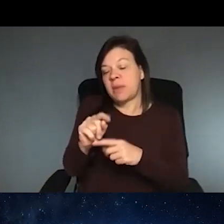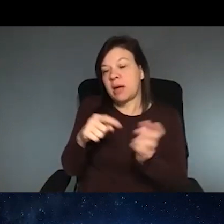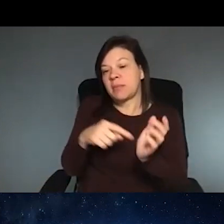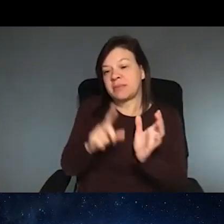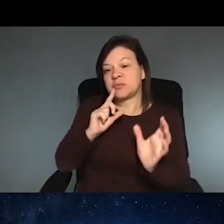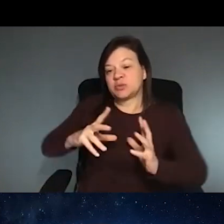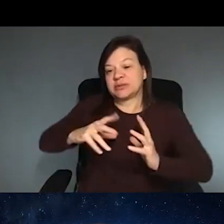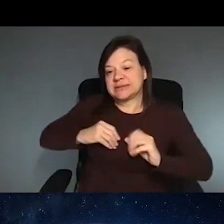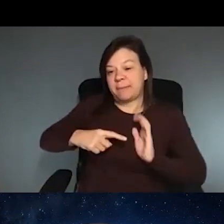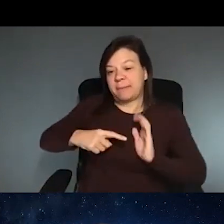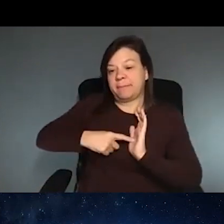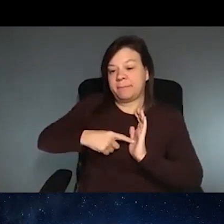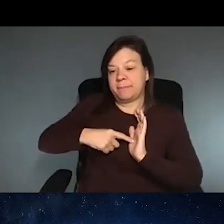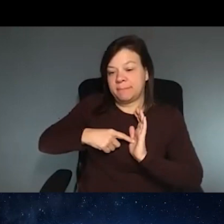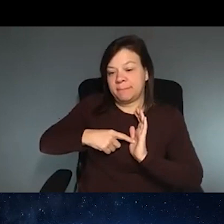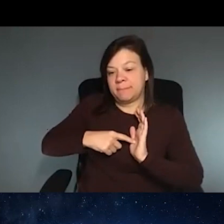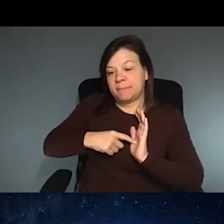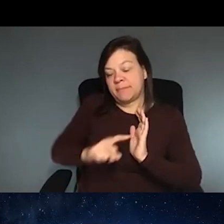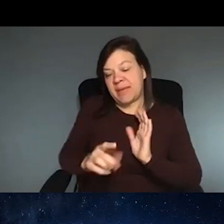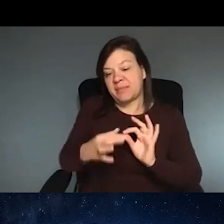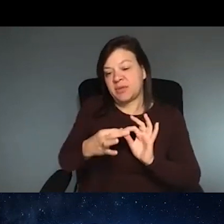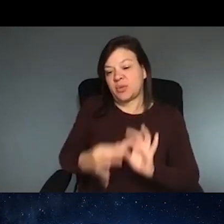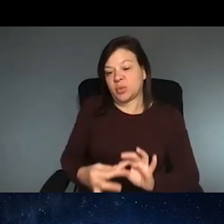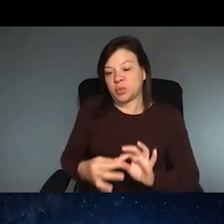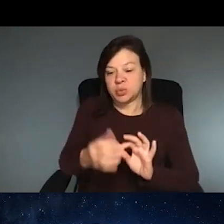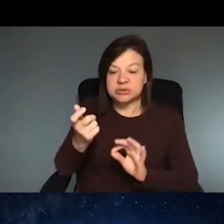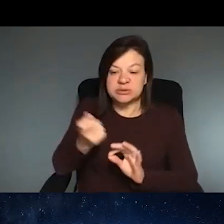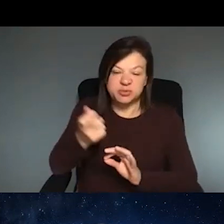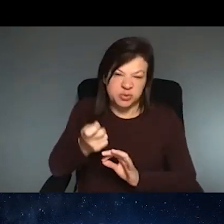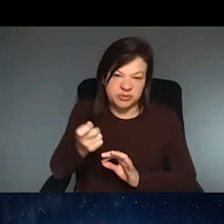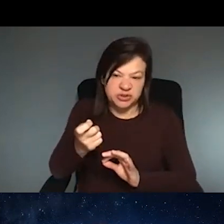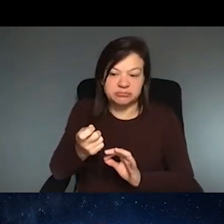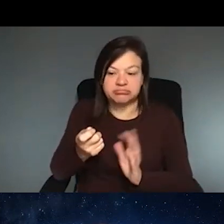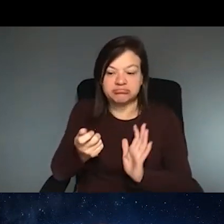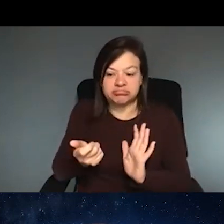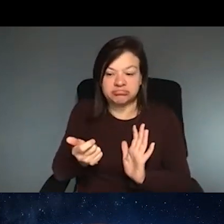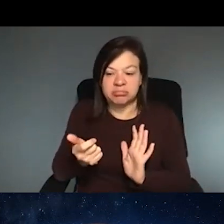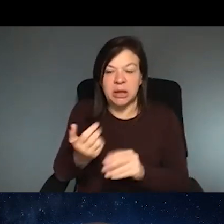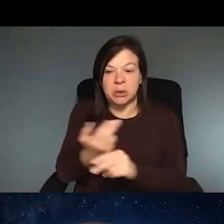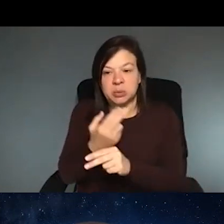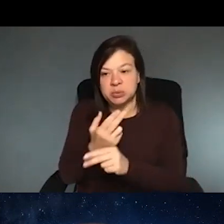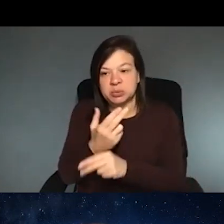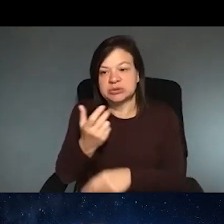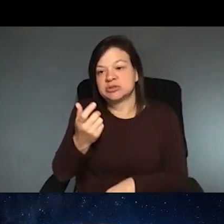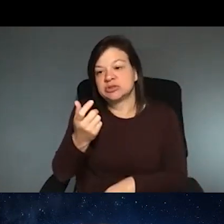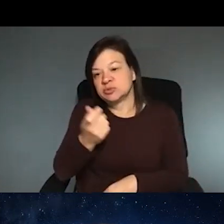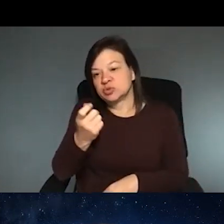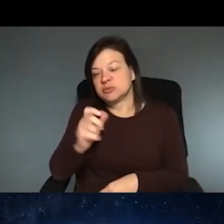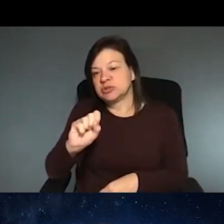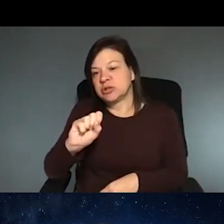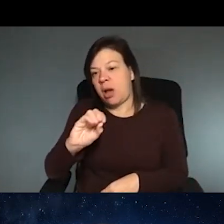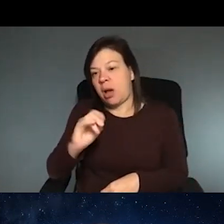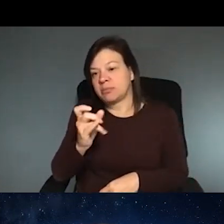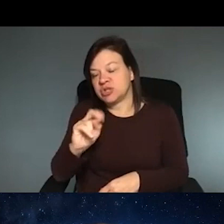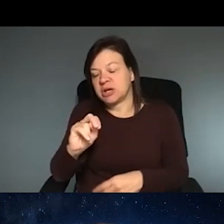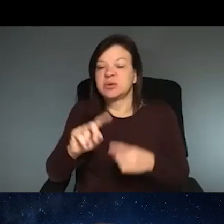AND USING SUBSCRIPTIONS OBJECT I BELIEVE YOU SHOULD HYPOTHETICALLY BE ABLE TO CREATE A LIST AND THEN USING